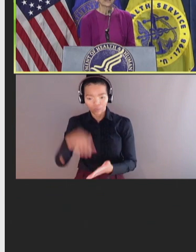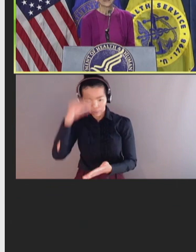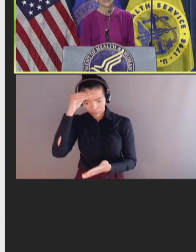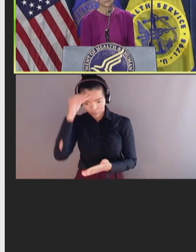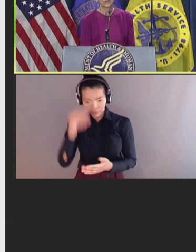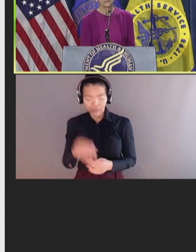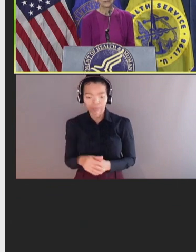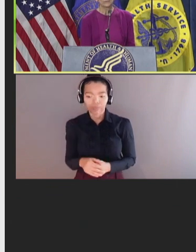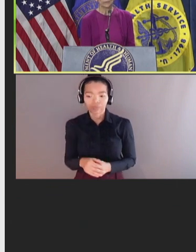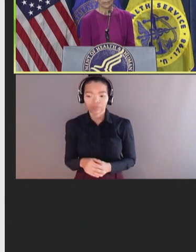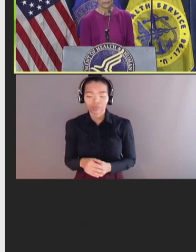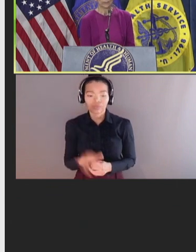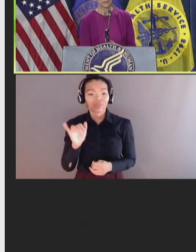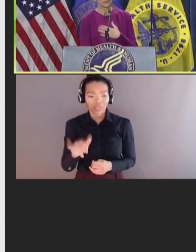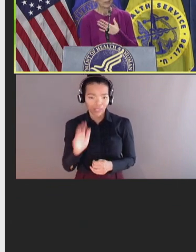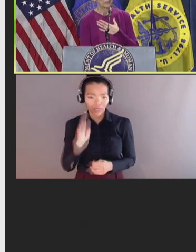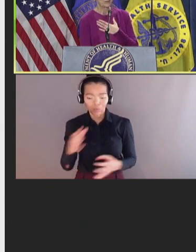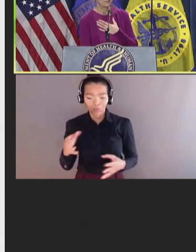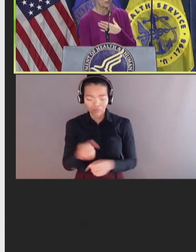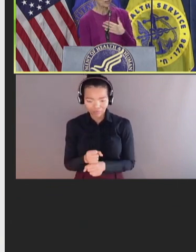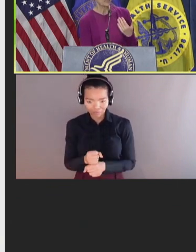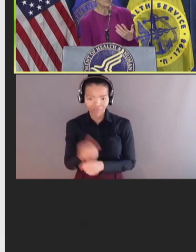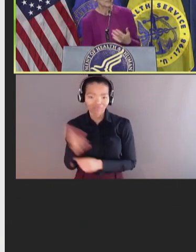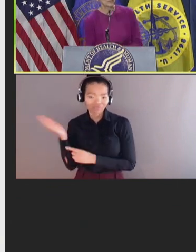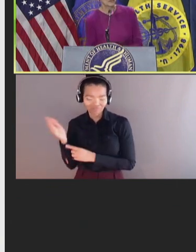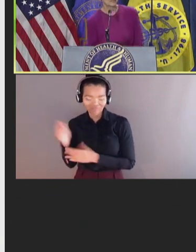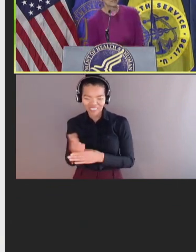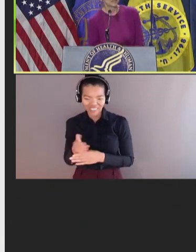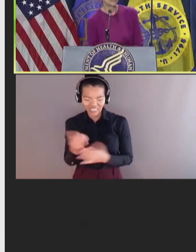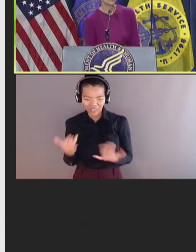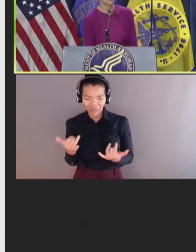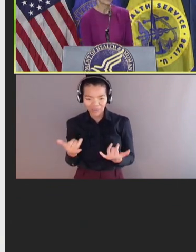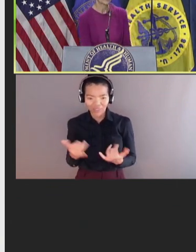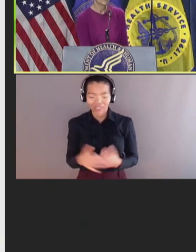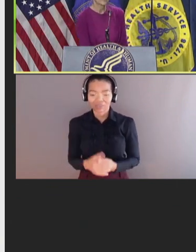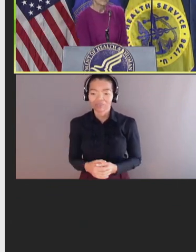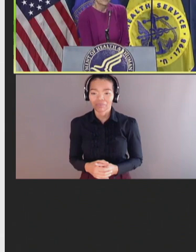that's what I'll be summaring -- sorry, that's what I'll be sharing and summarizing for us today.